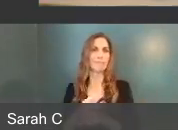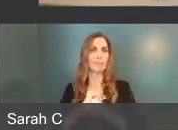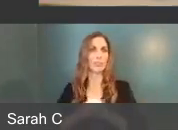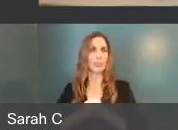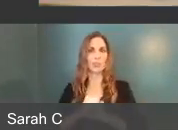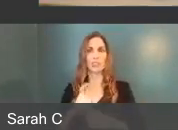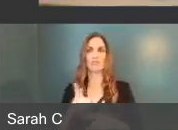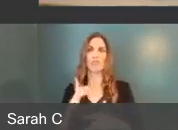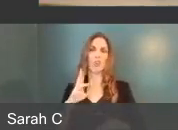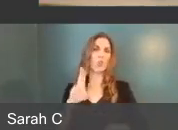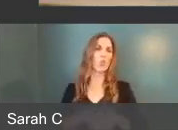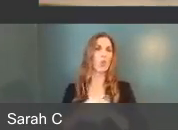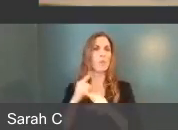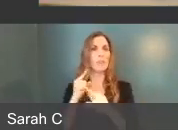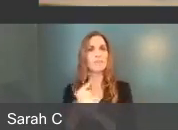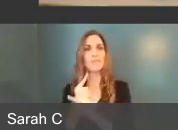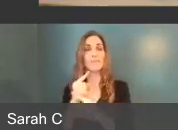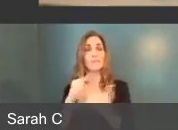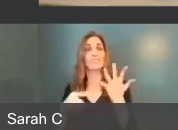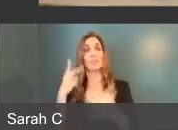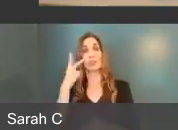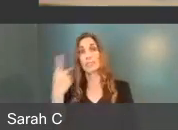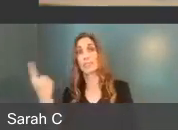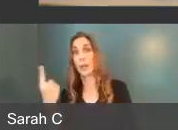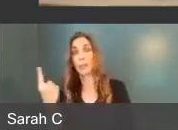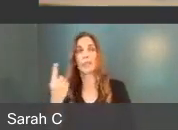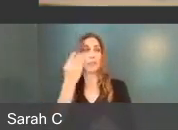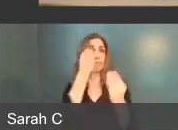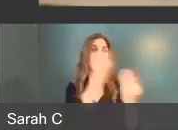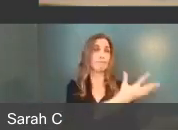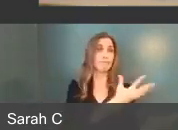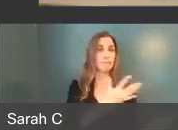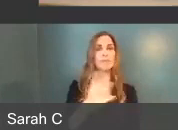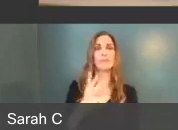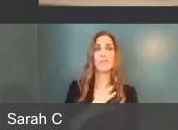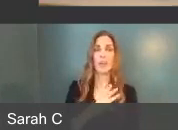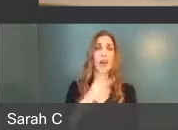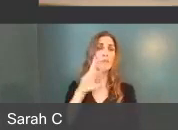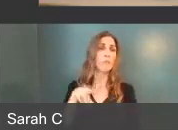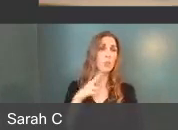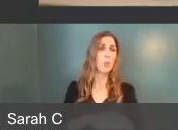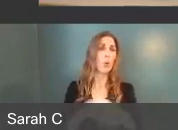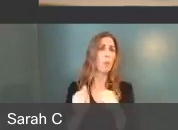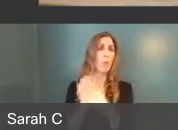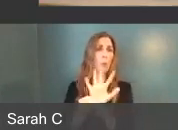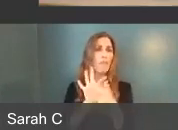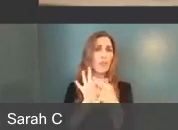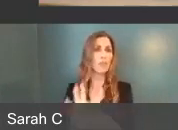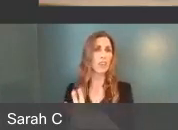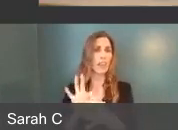if you see something, say something, and remember all of your normal coronavirus cautionary